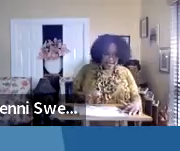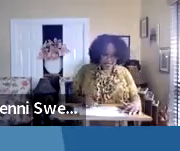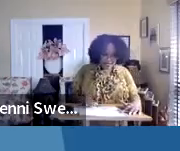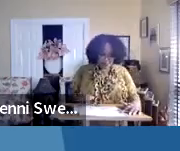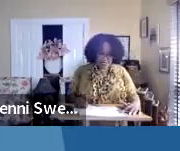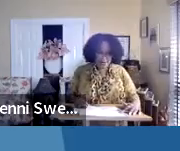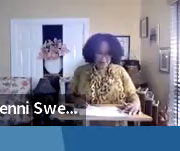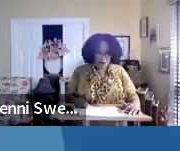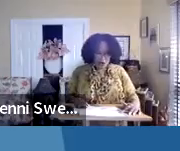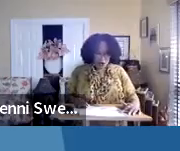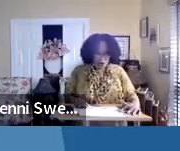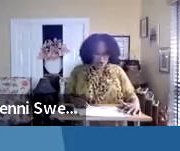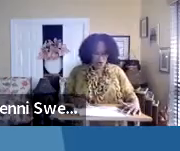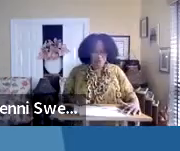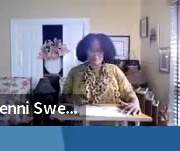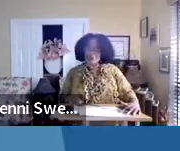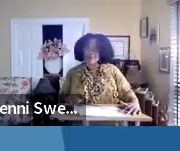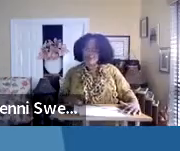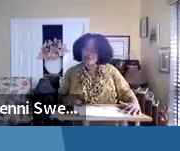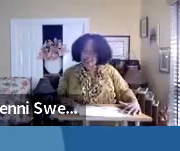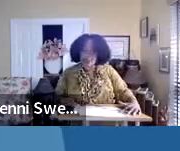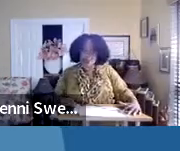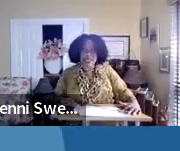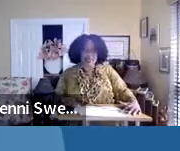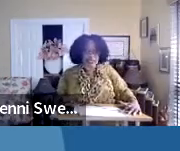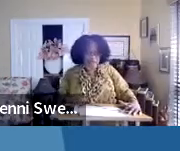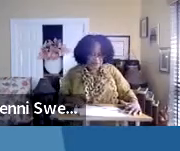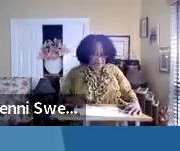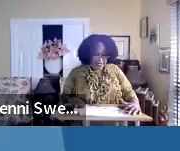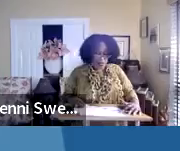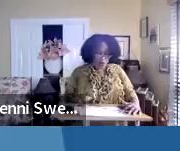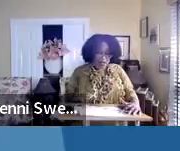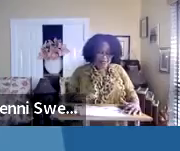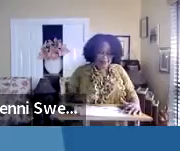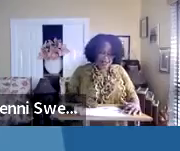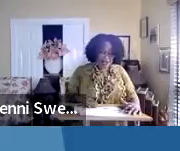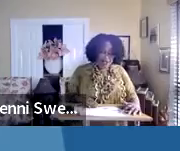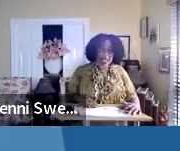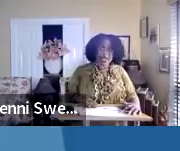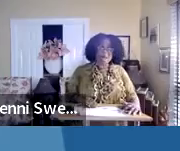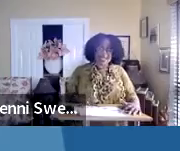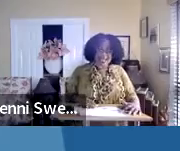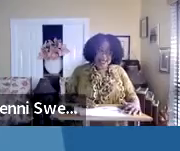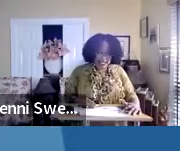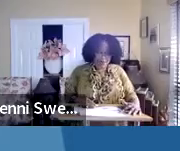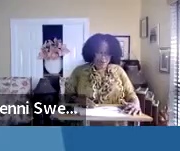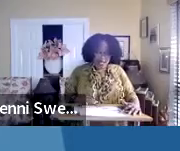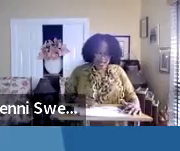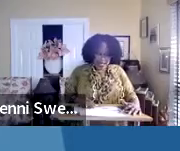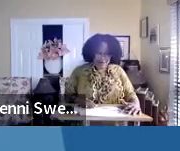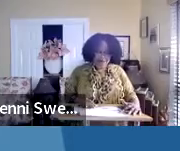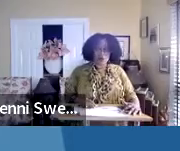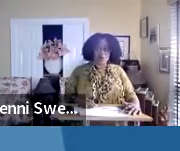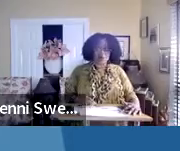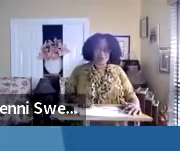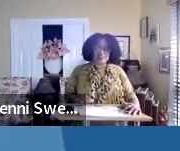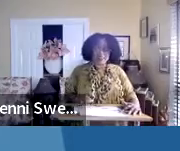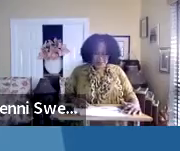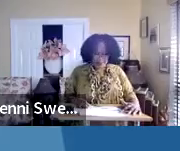options, Deaf community services accommodations for college students and alternative hiring